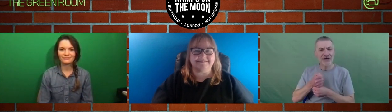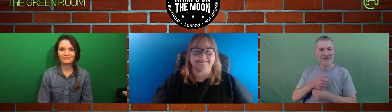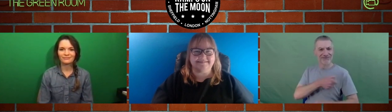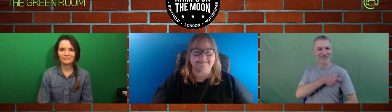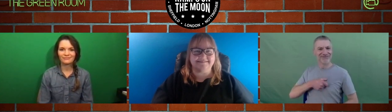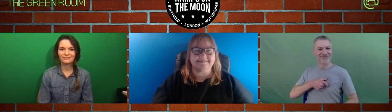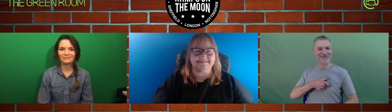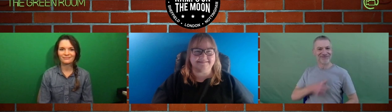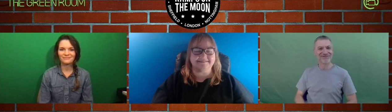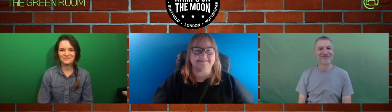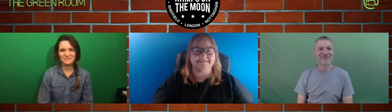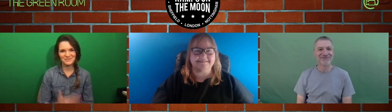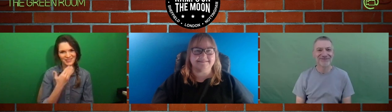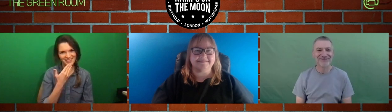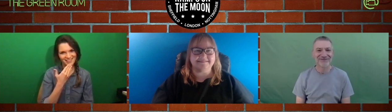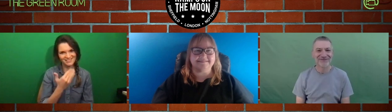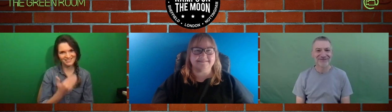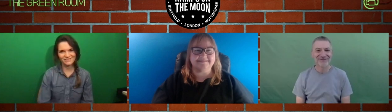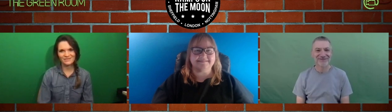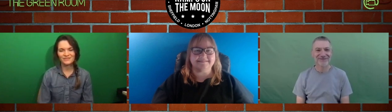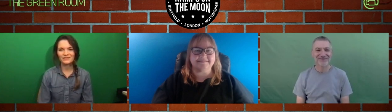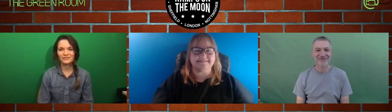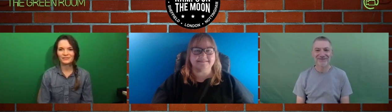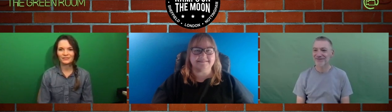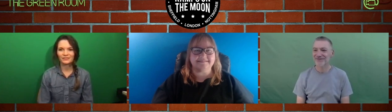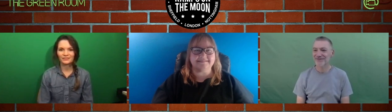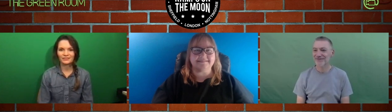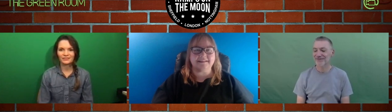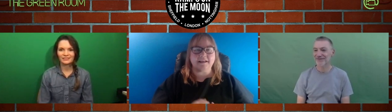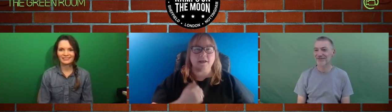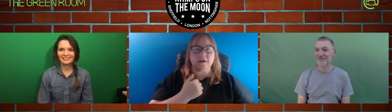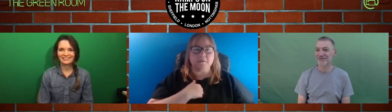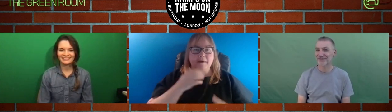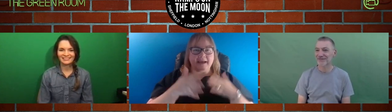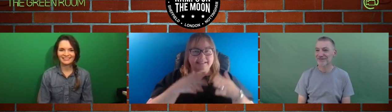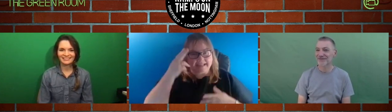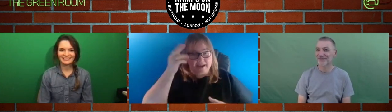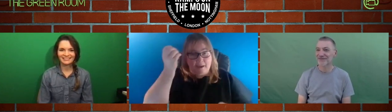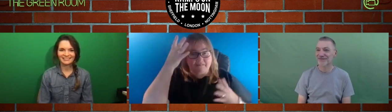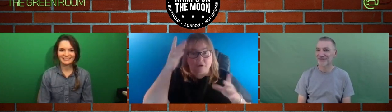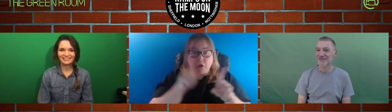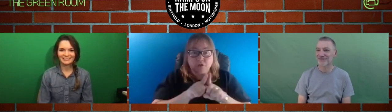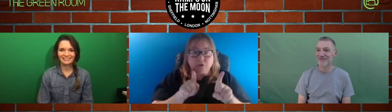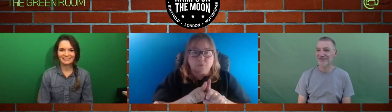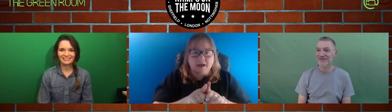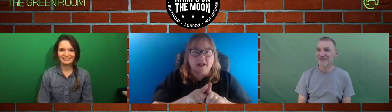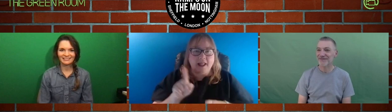Thank you. KP: And my sign name is I forgot to, is like you're flicking a penny with from